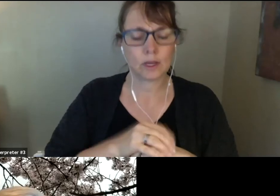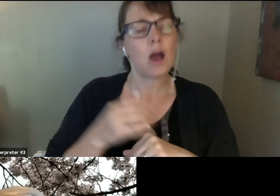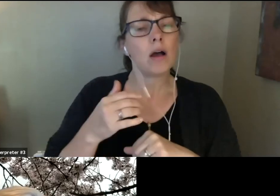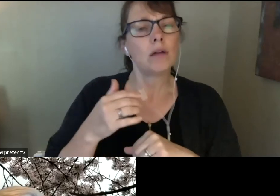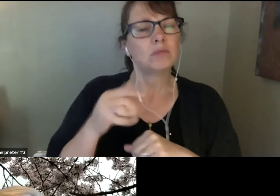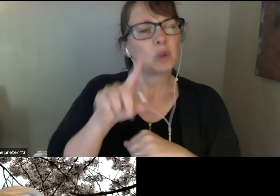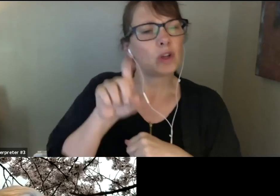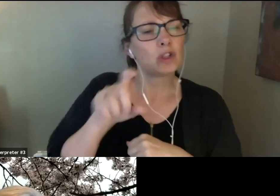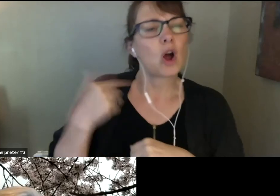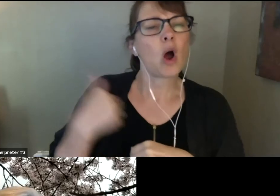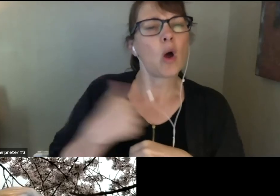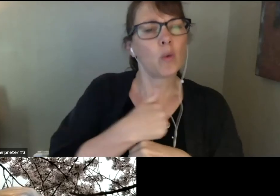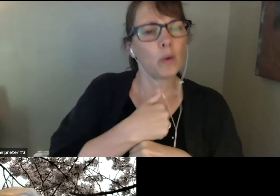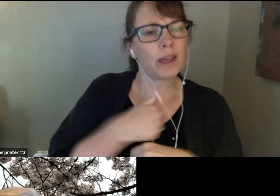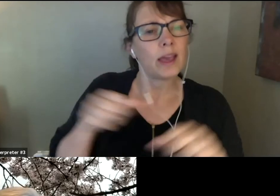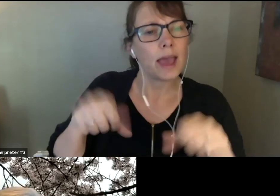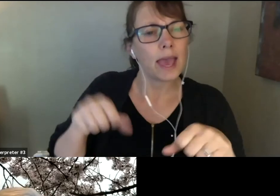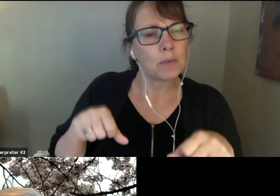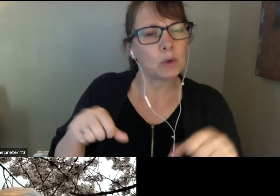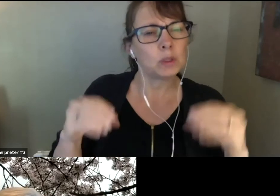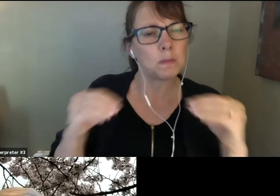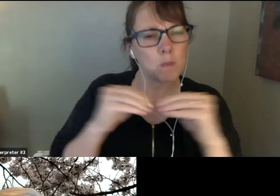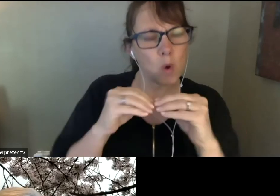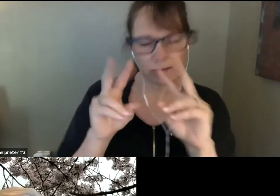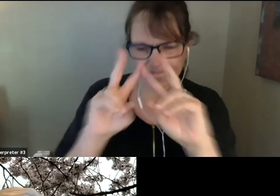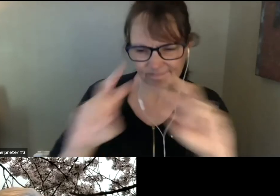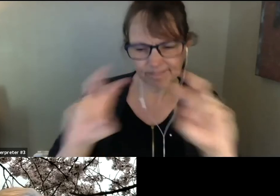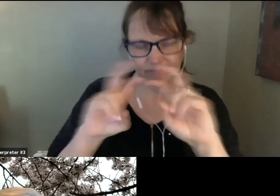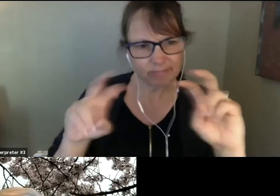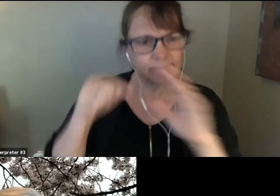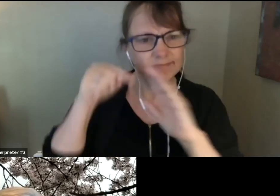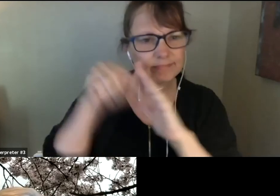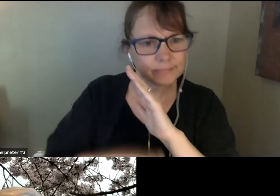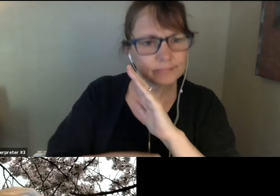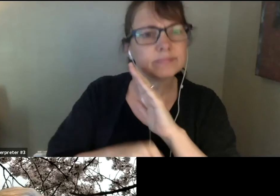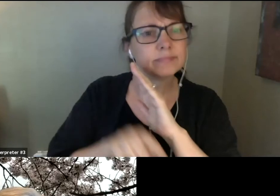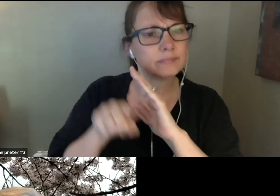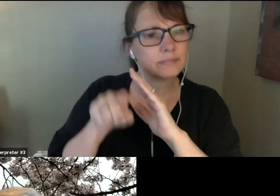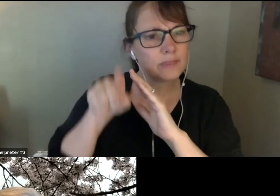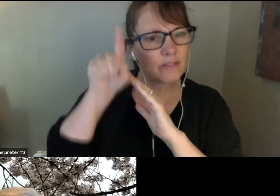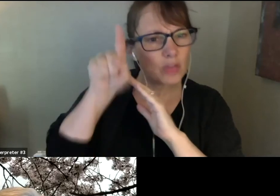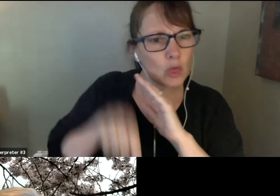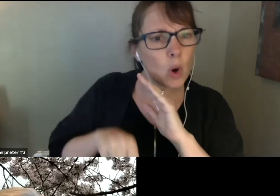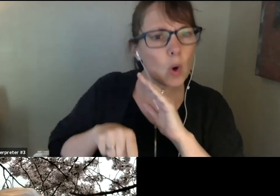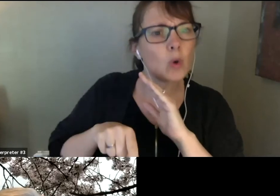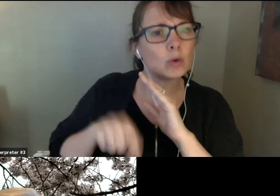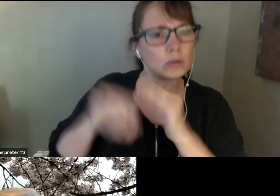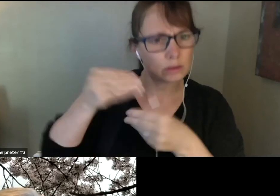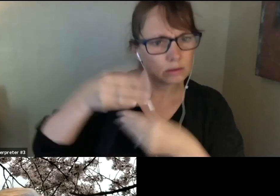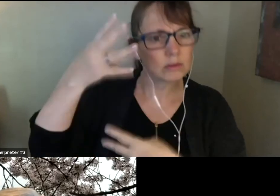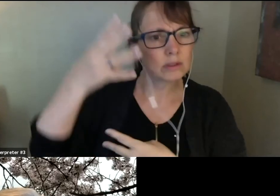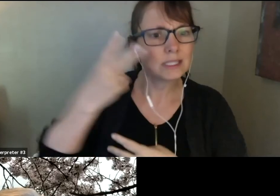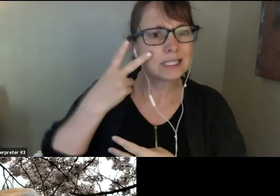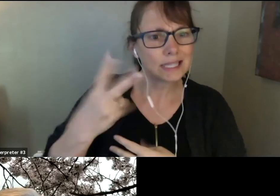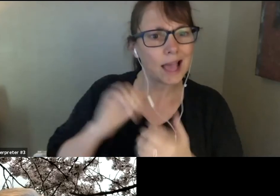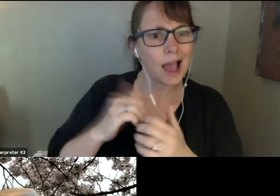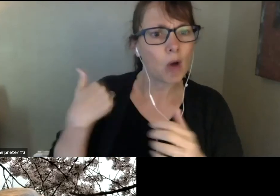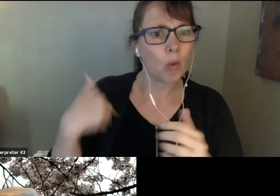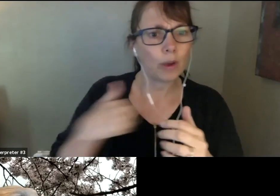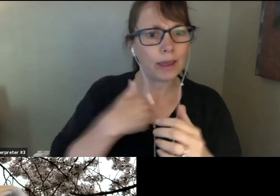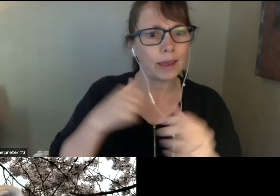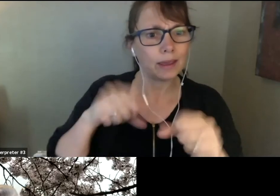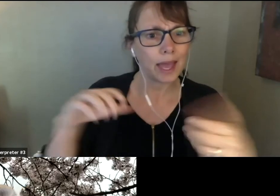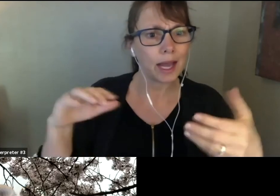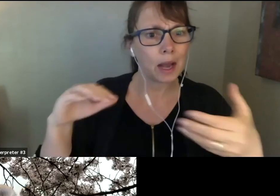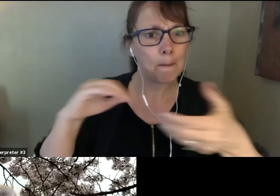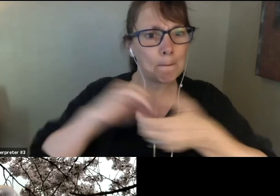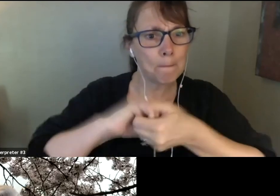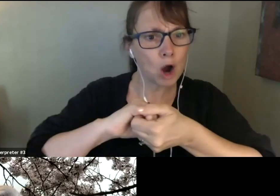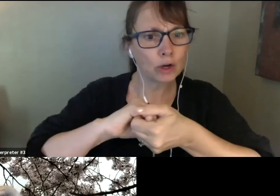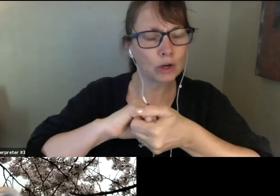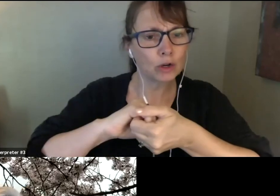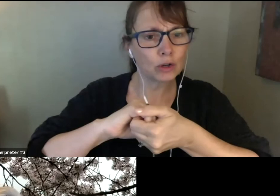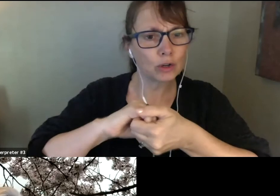granular look at that to see how we can somehow partner in this phase or this next phase of